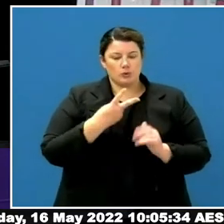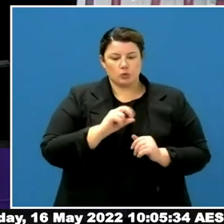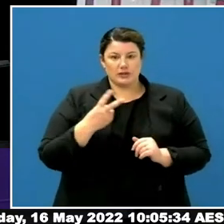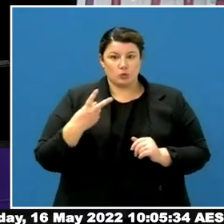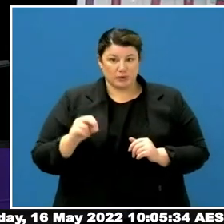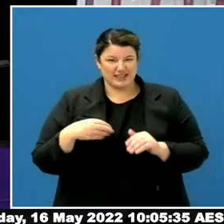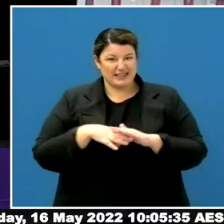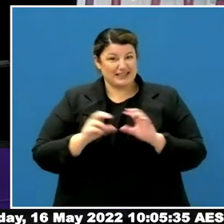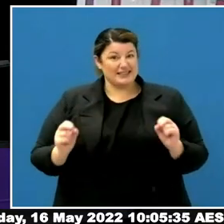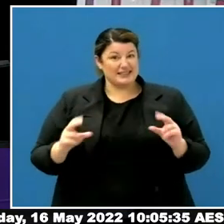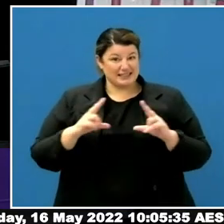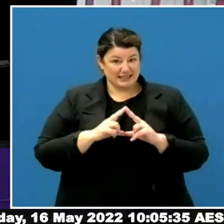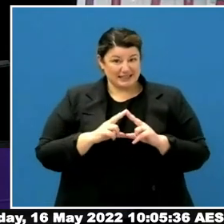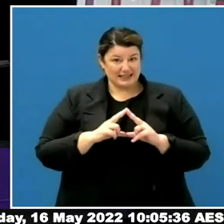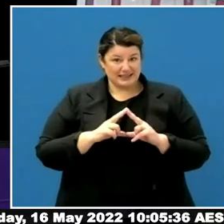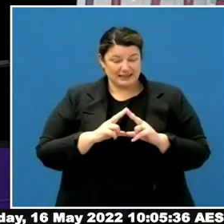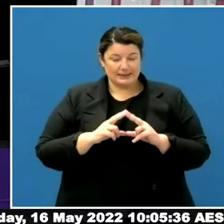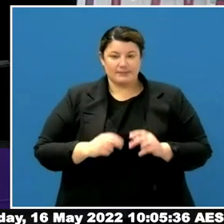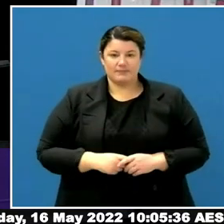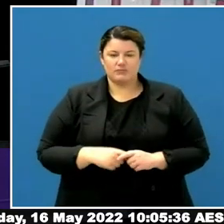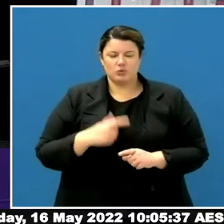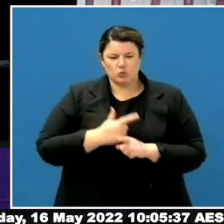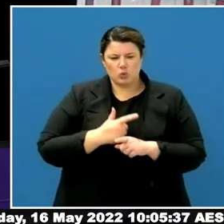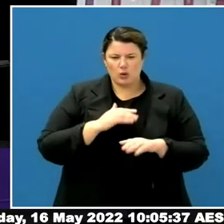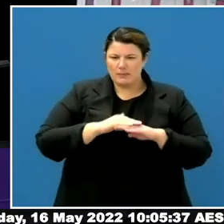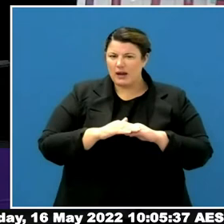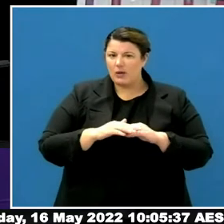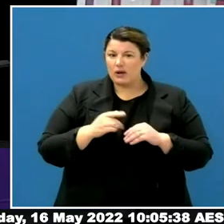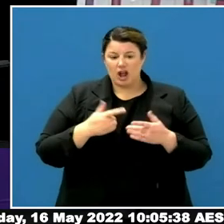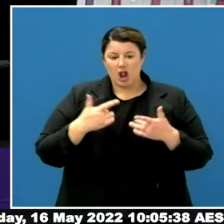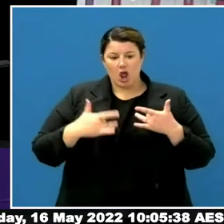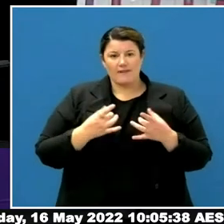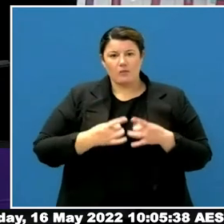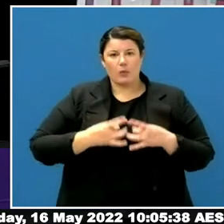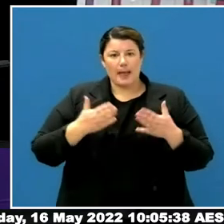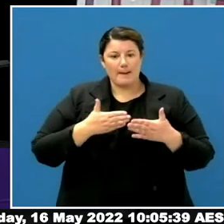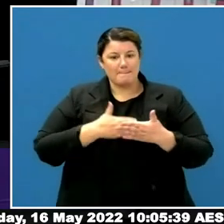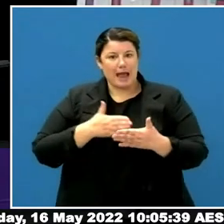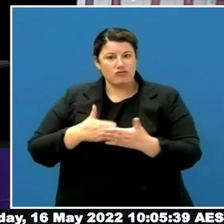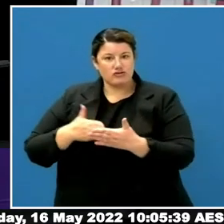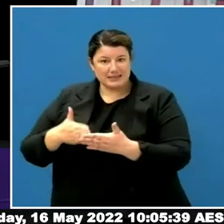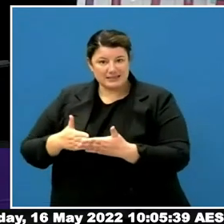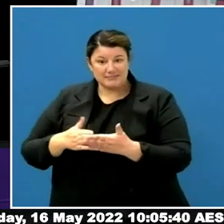examined the policies, processes and conduct of Life Without Barriers, a registered NDIS